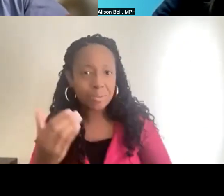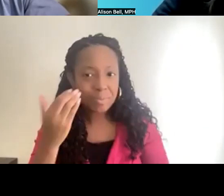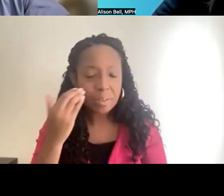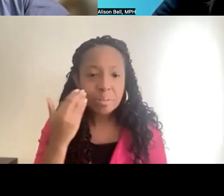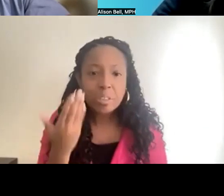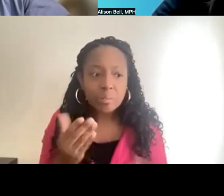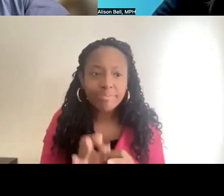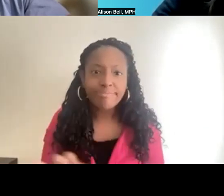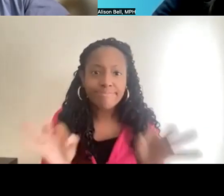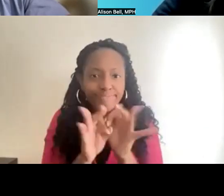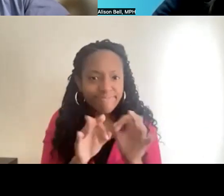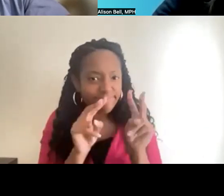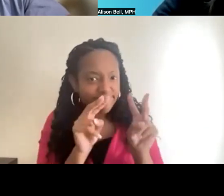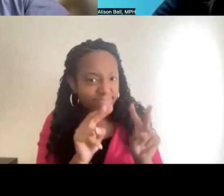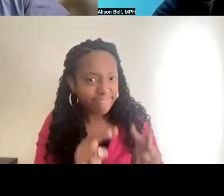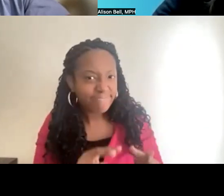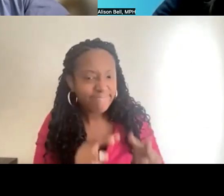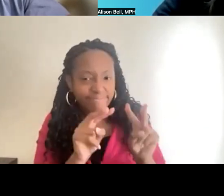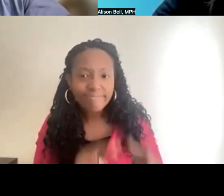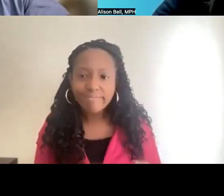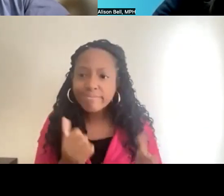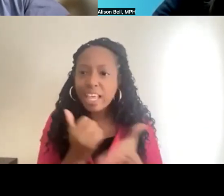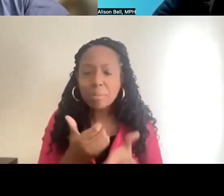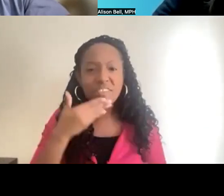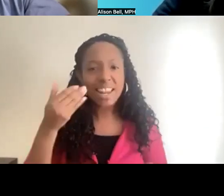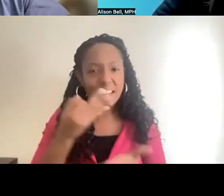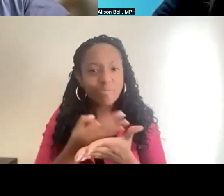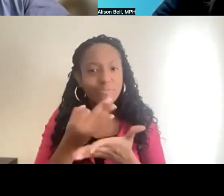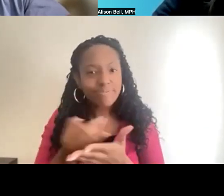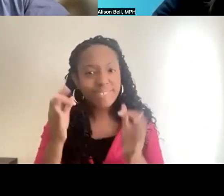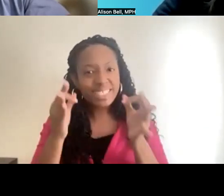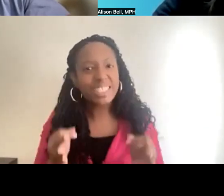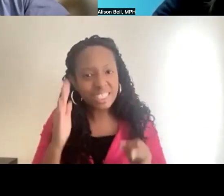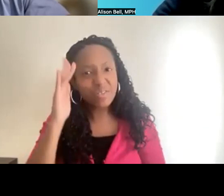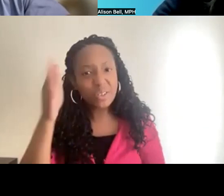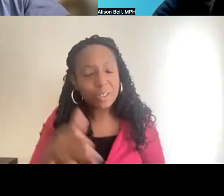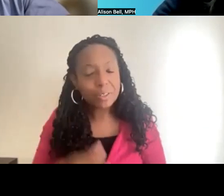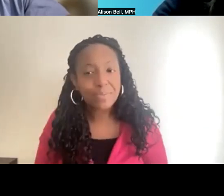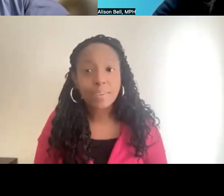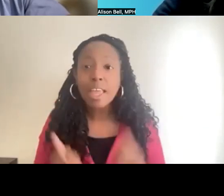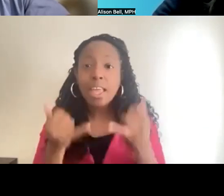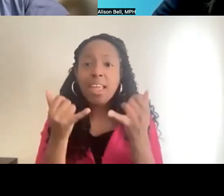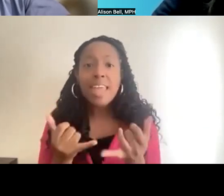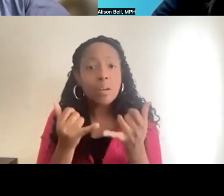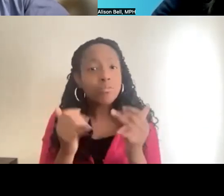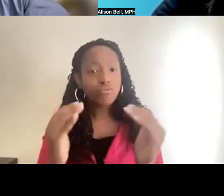to make better Financial U decisions so uh now we're going to switch a little bit now uh talk